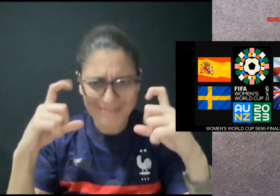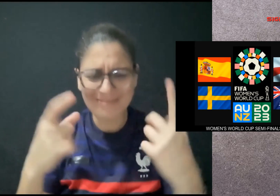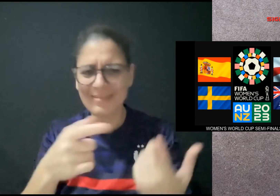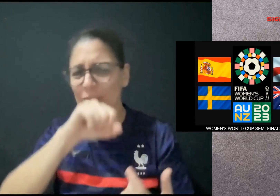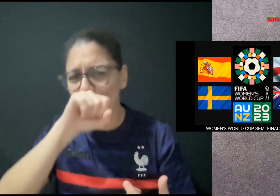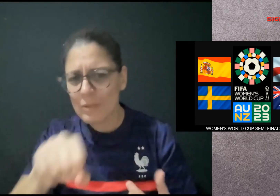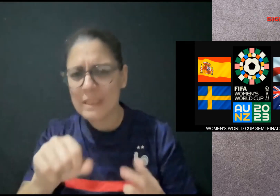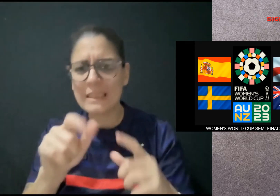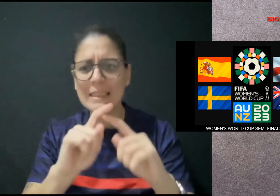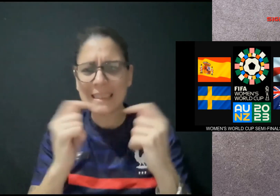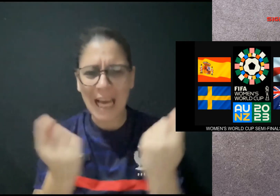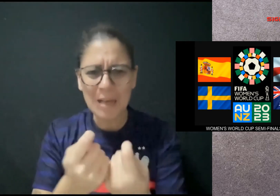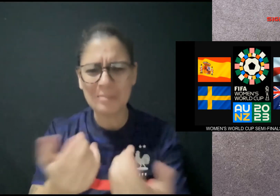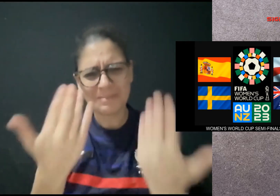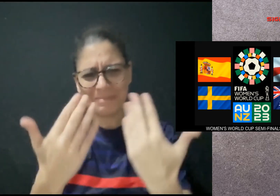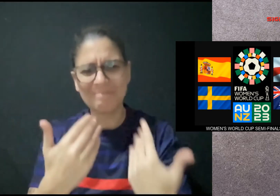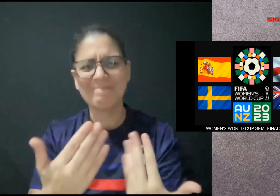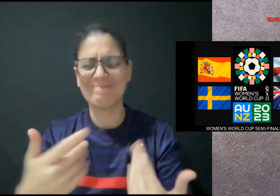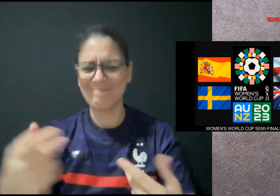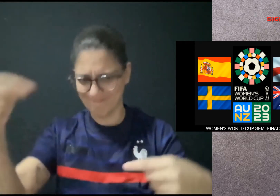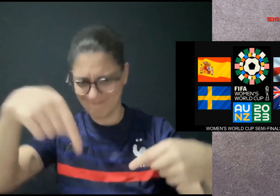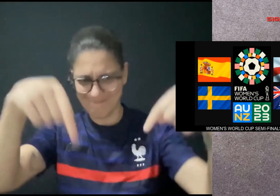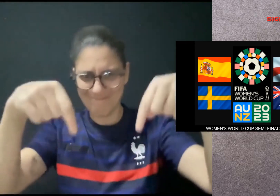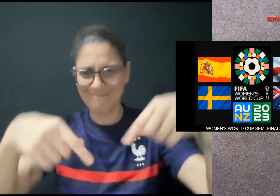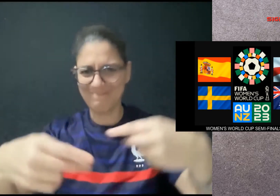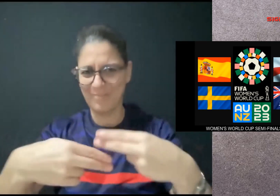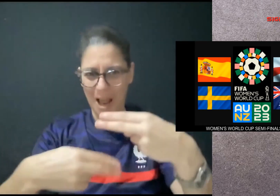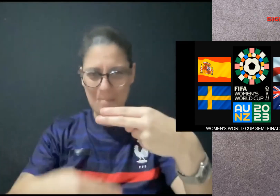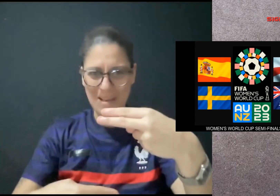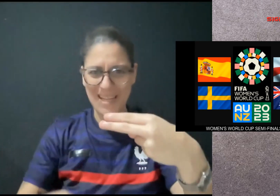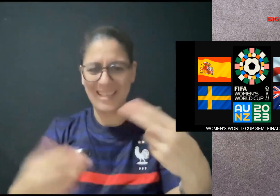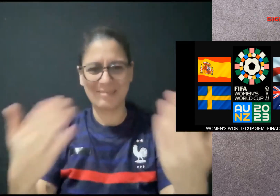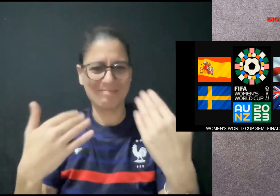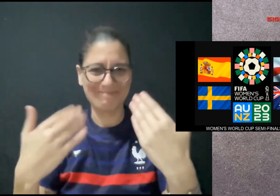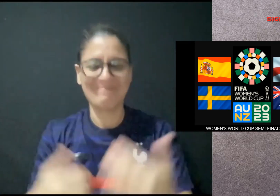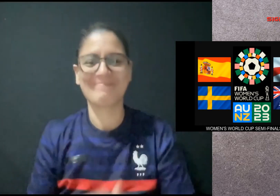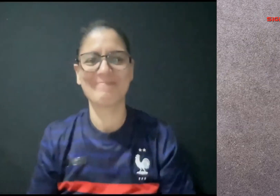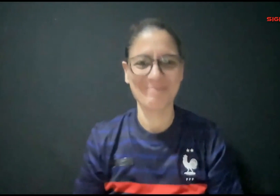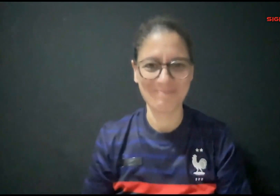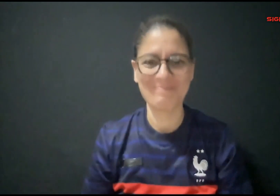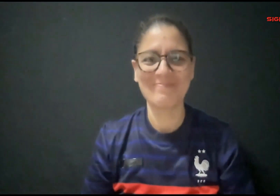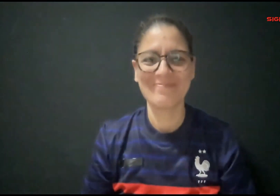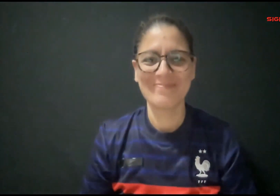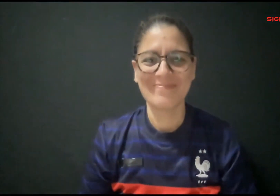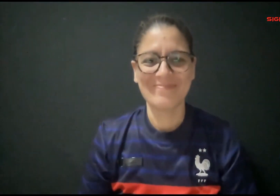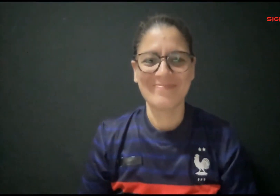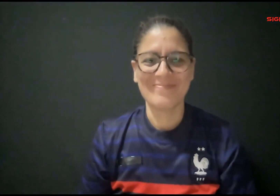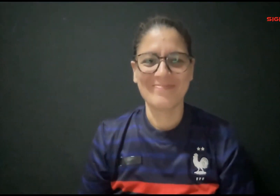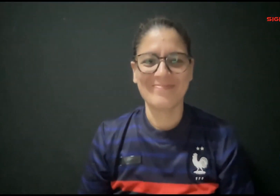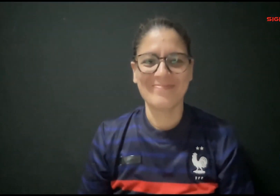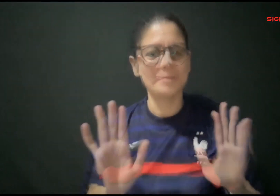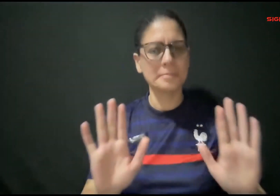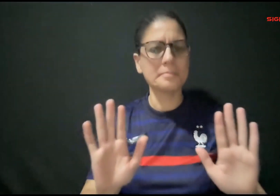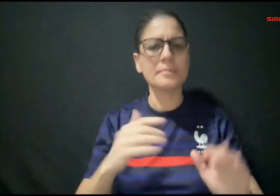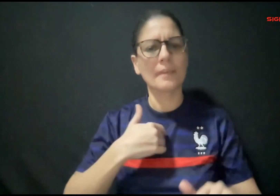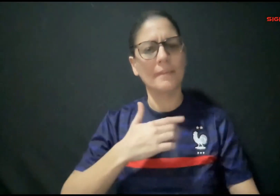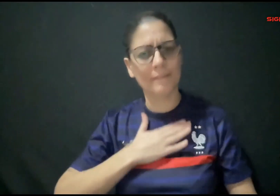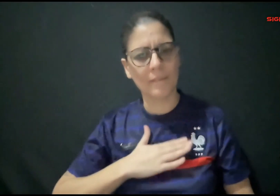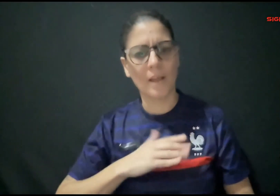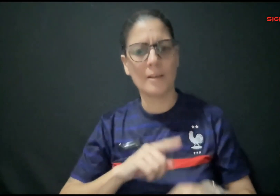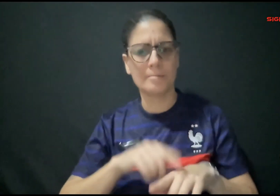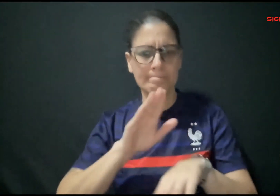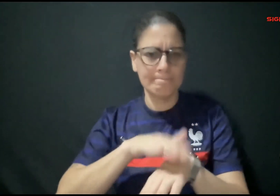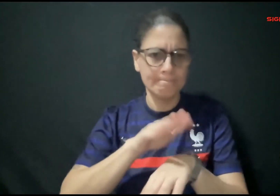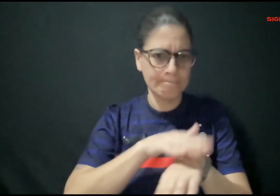send us pictures celebrating your favorite team and we will share them in our broadcast